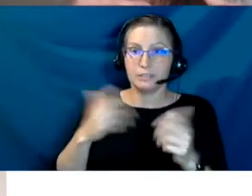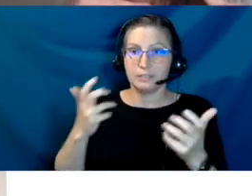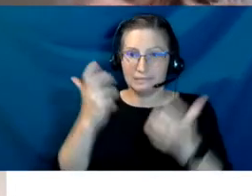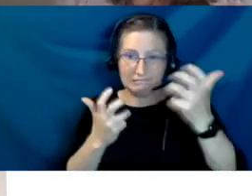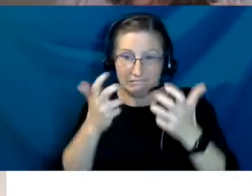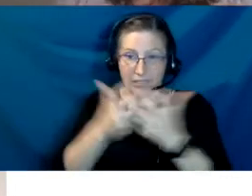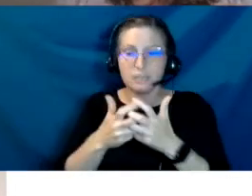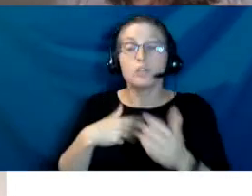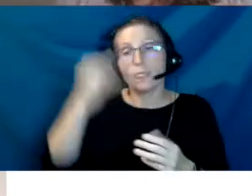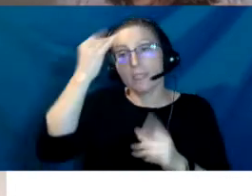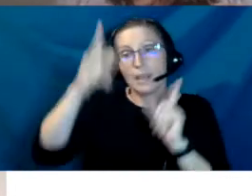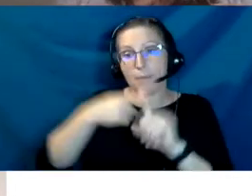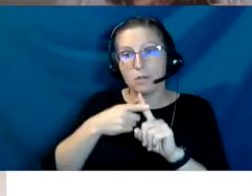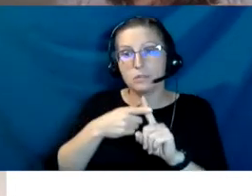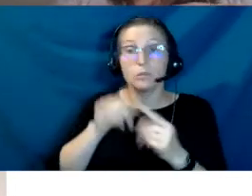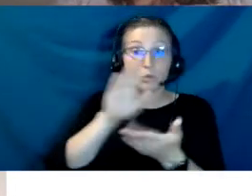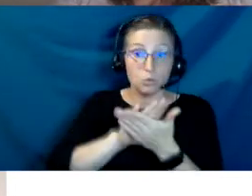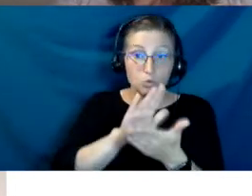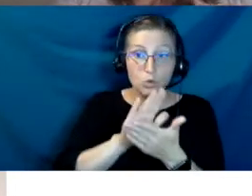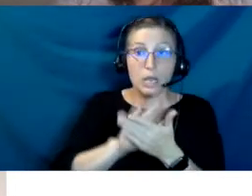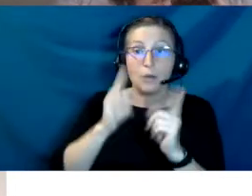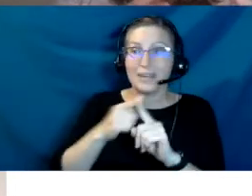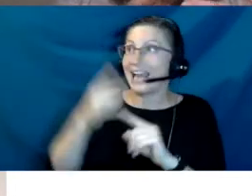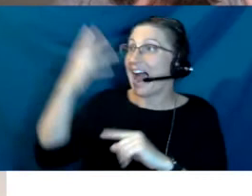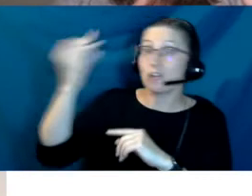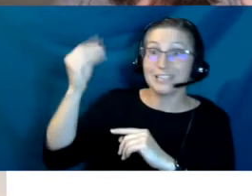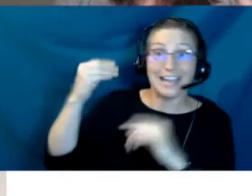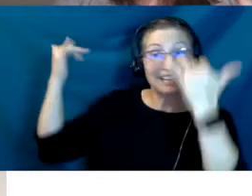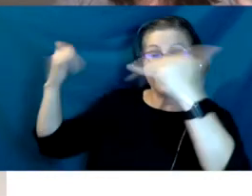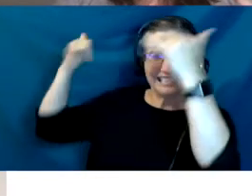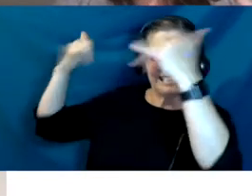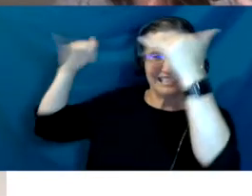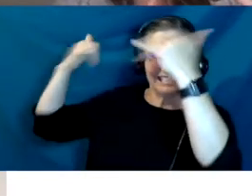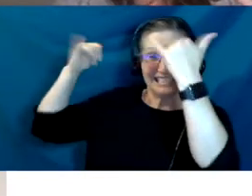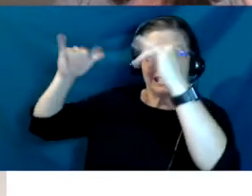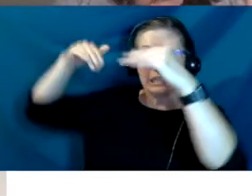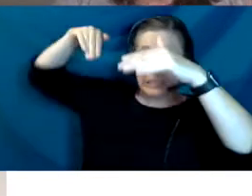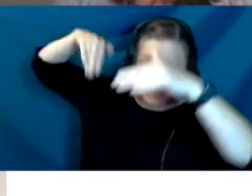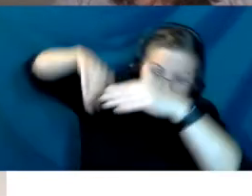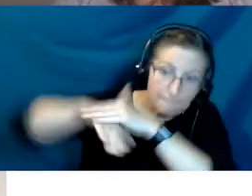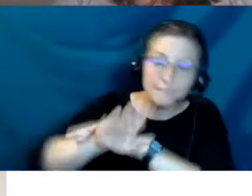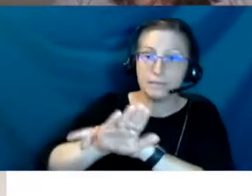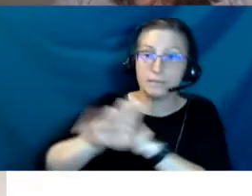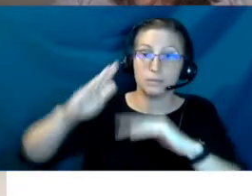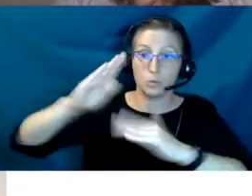they come in from recess, it's a darker lighting environment. And that change might be hard,